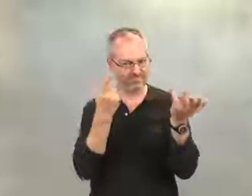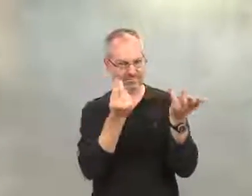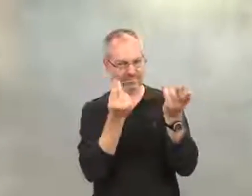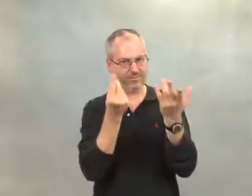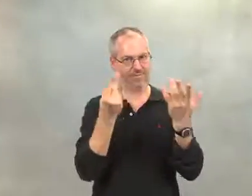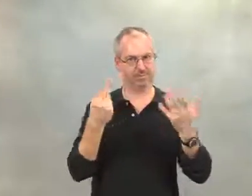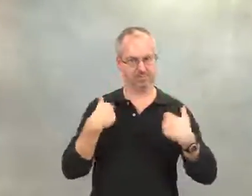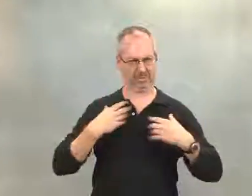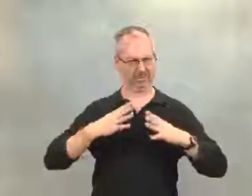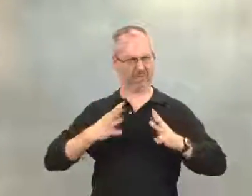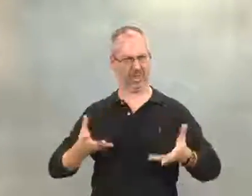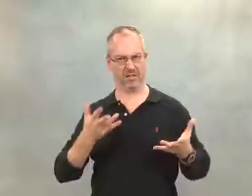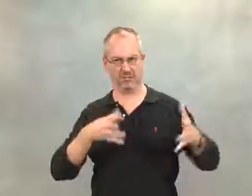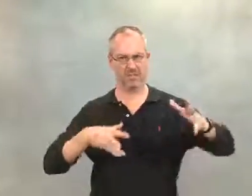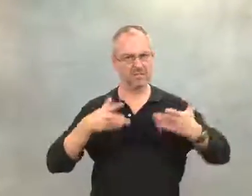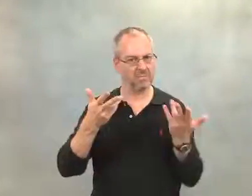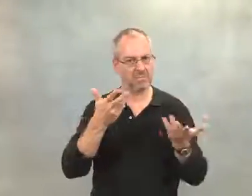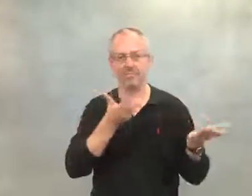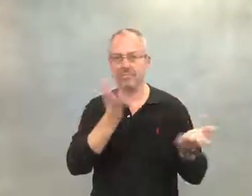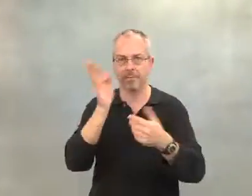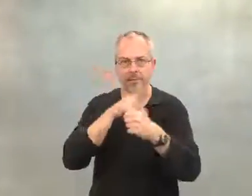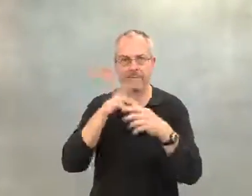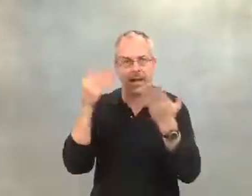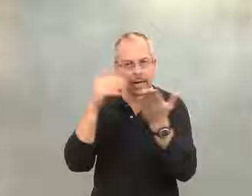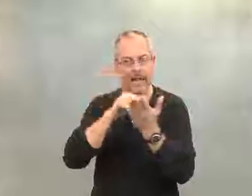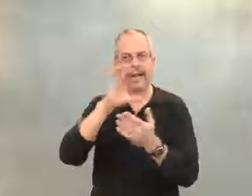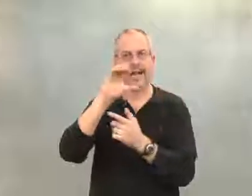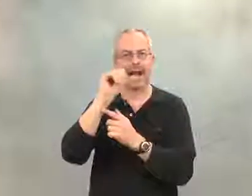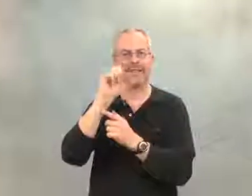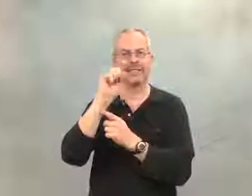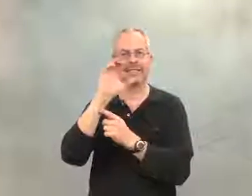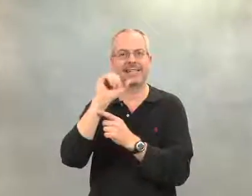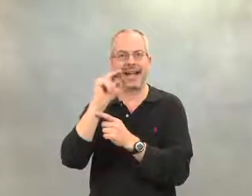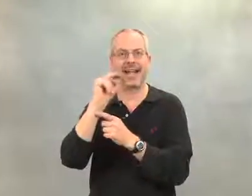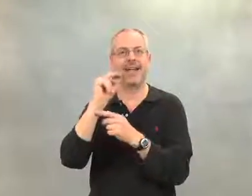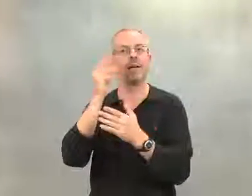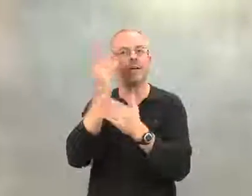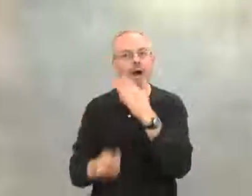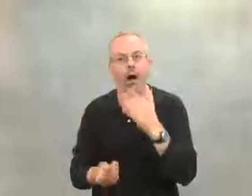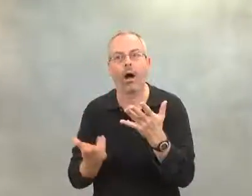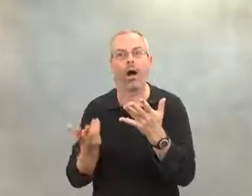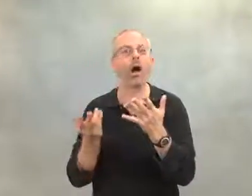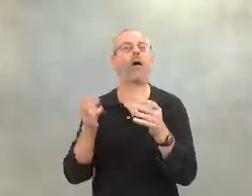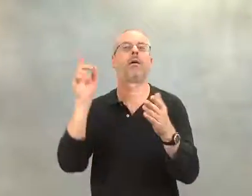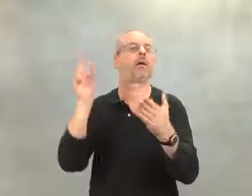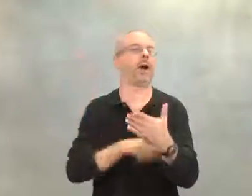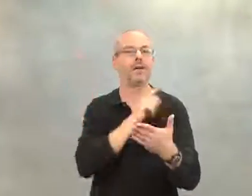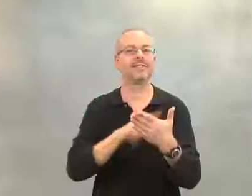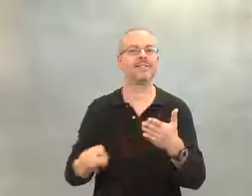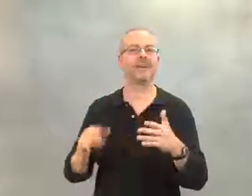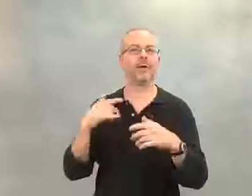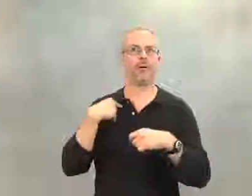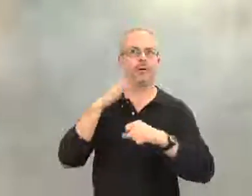I seemed to be fine, so I went to the hospital for another cat scan.